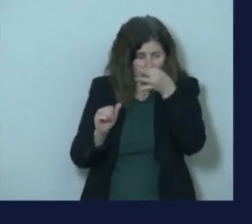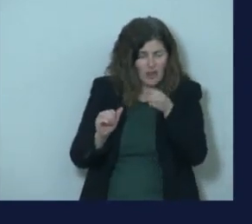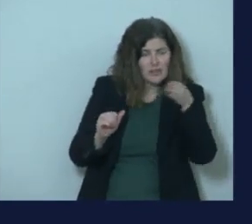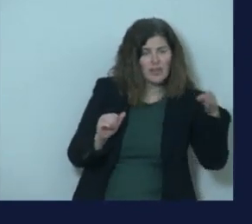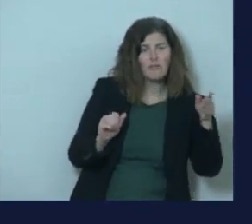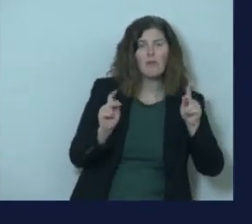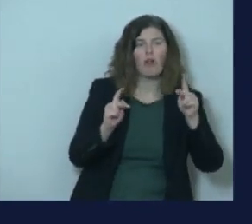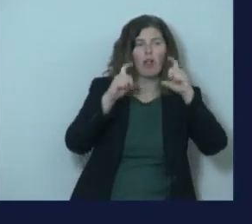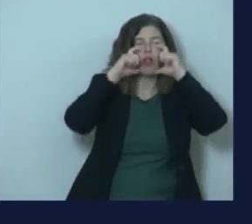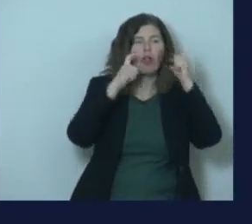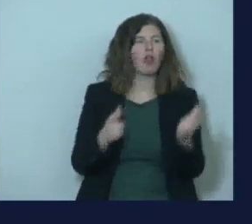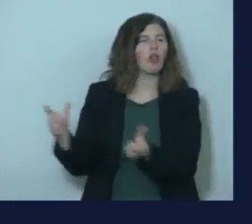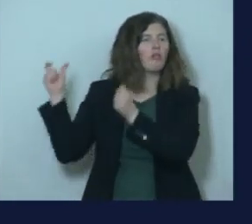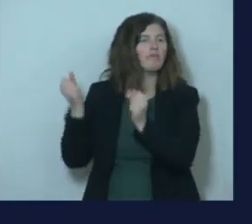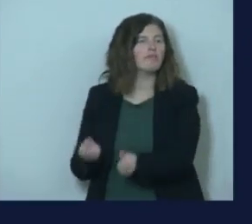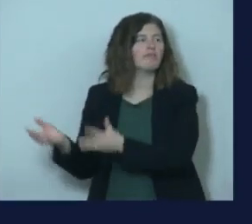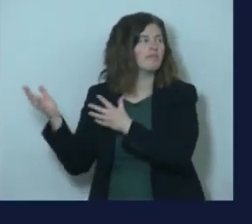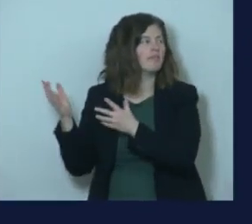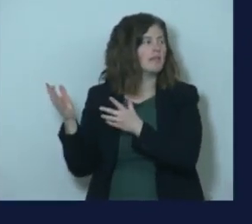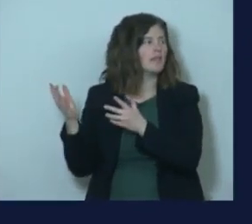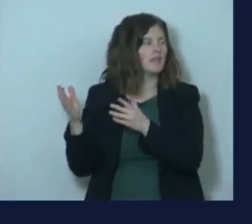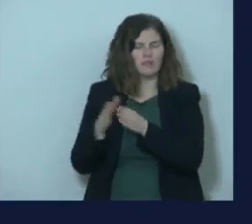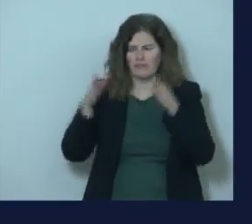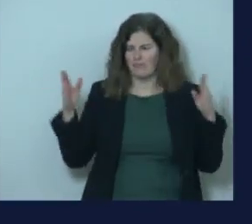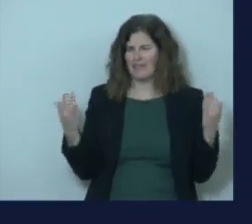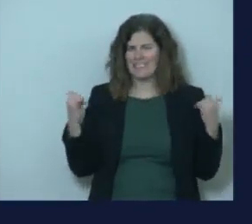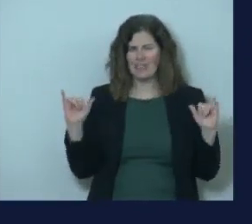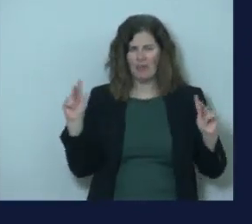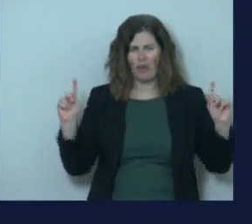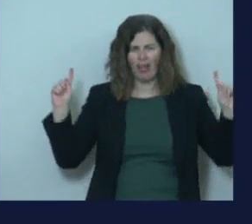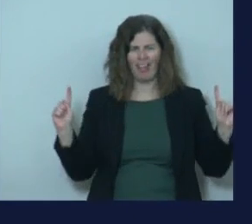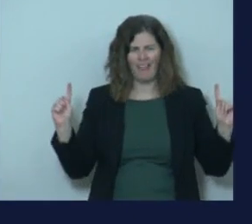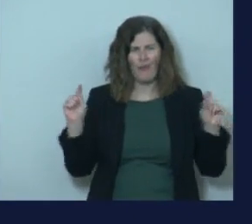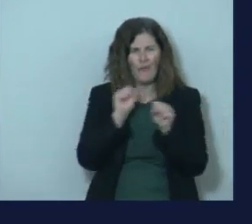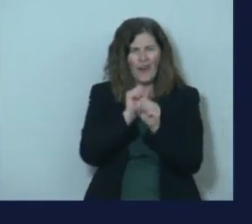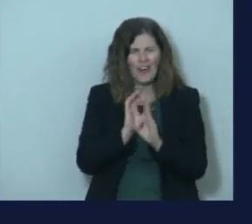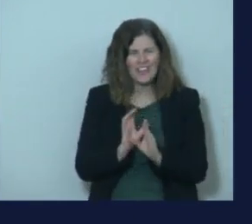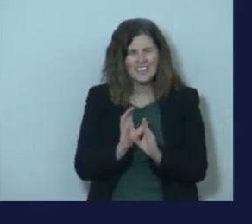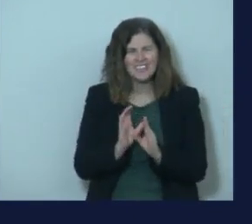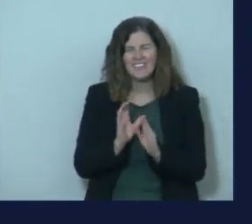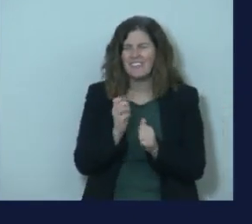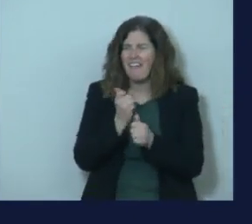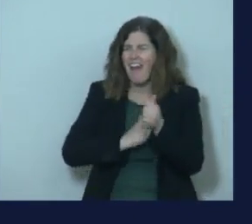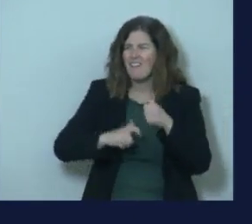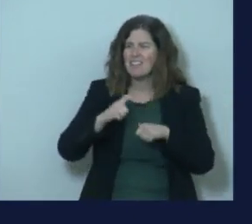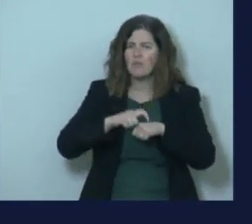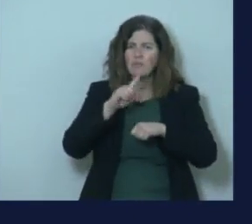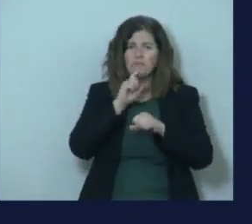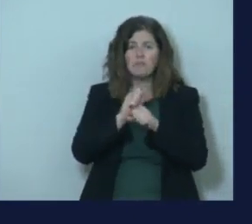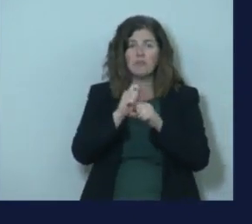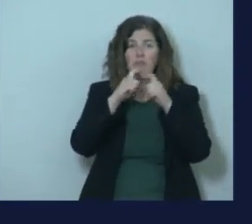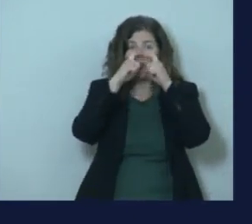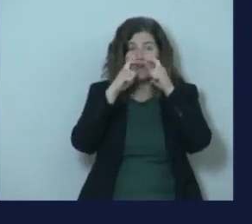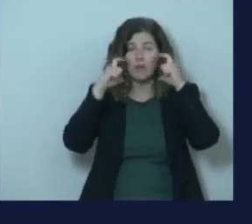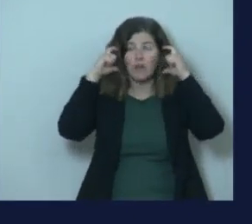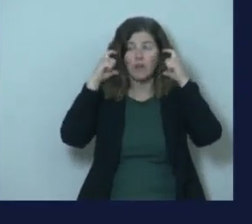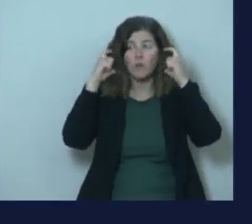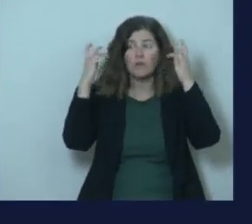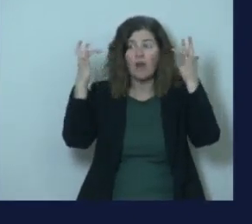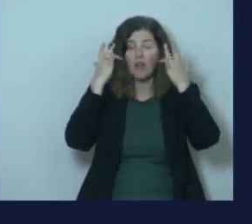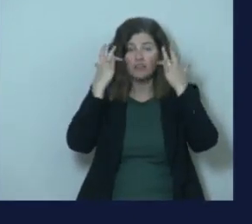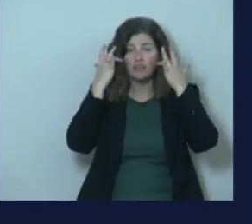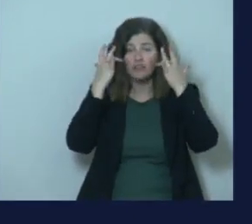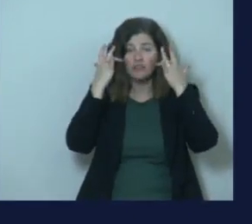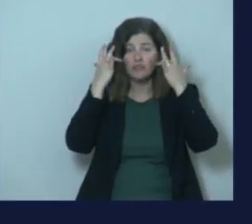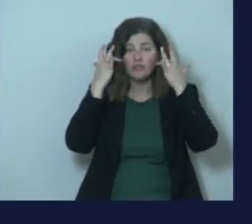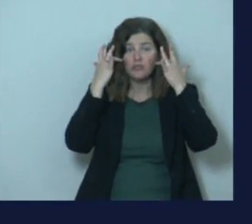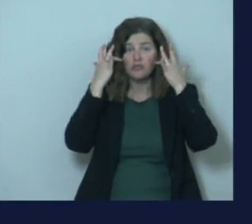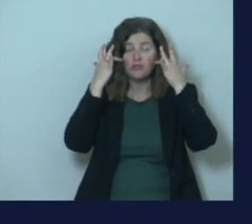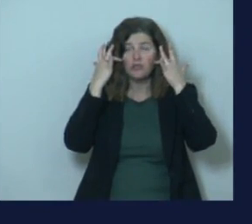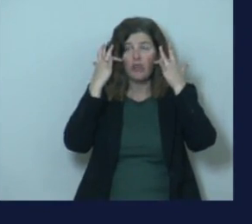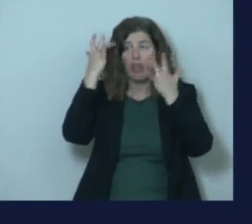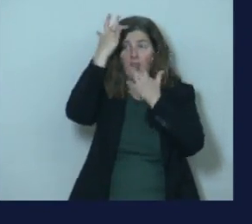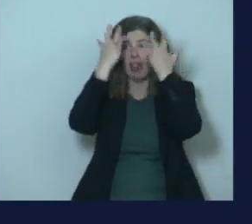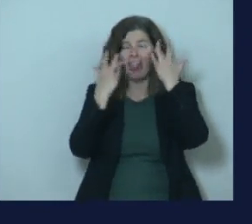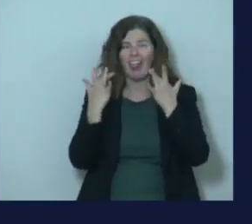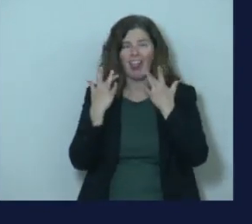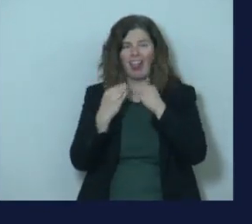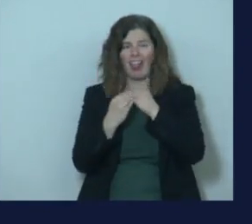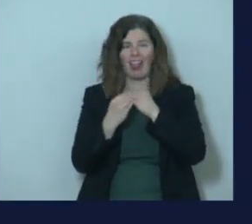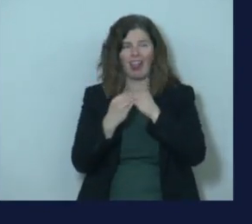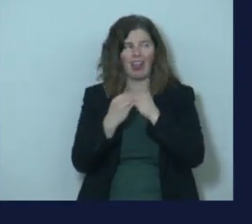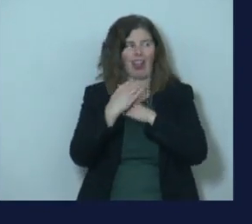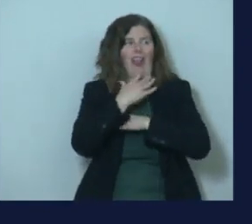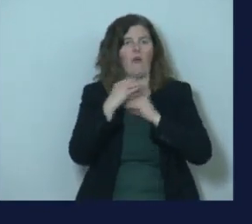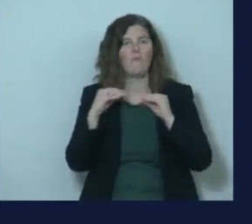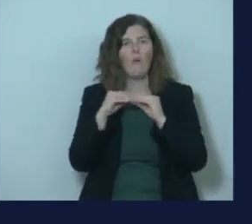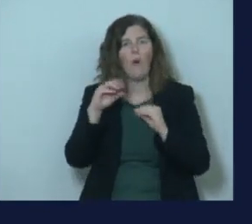IN GROCERY STORES, INSIDE THE GROCERY STORE, EVERYONE ACCESSING OUTSIDE.